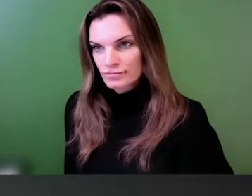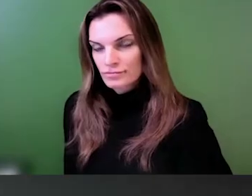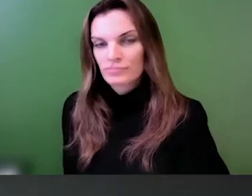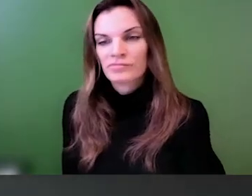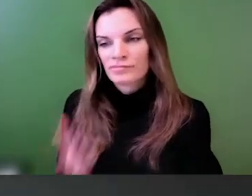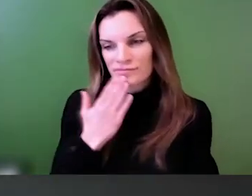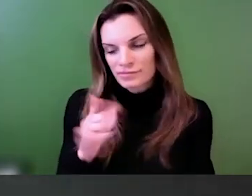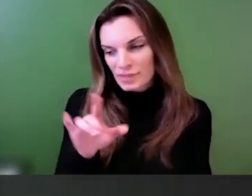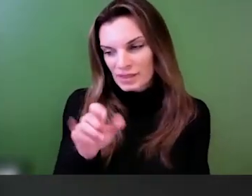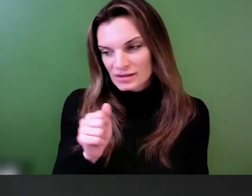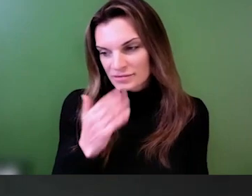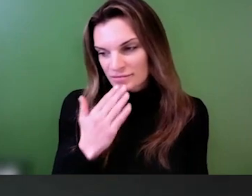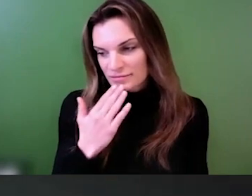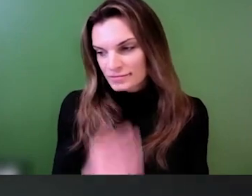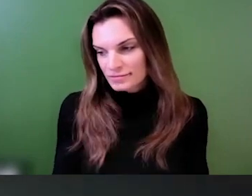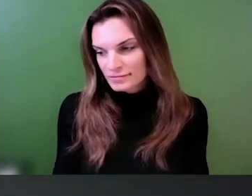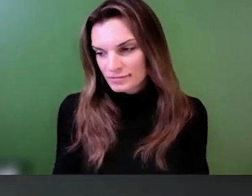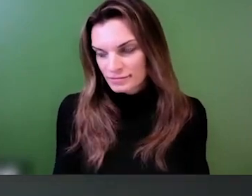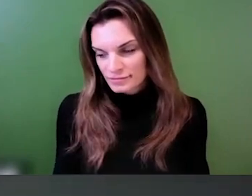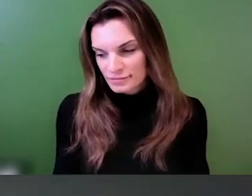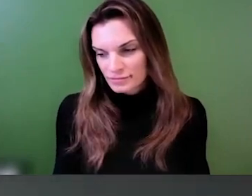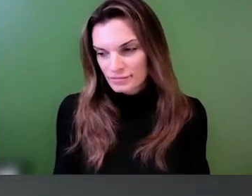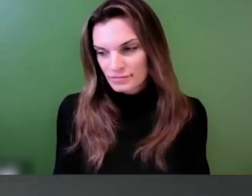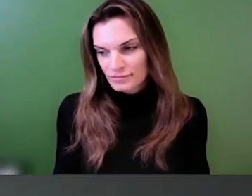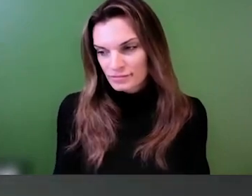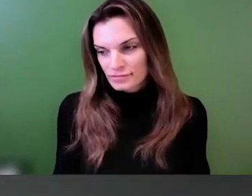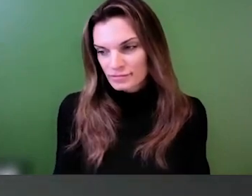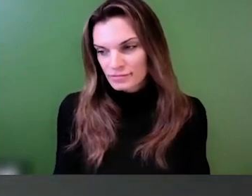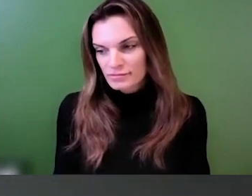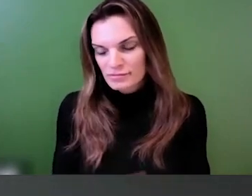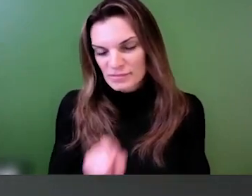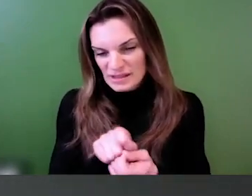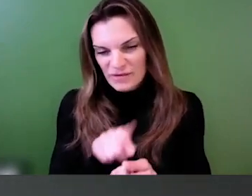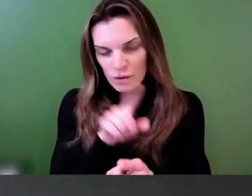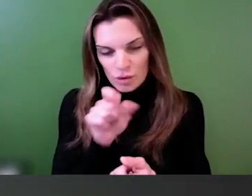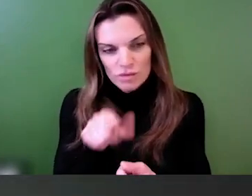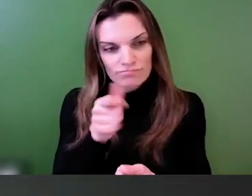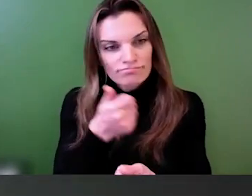Lisa. One more question sort of specific. Are there any accommodations that can be